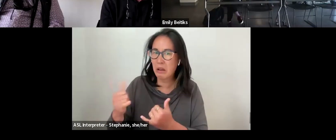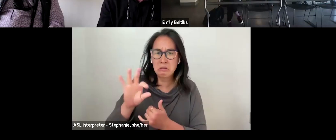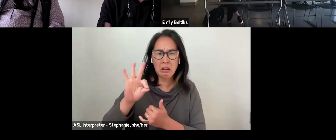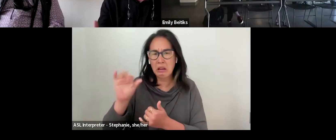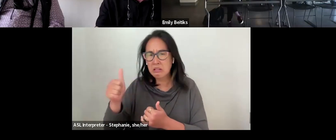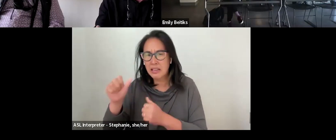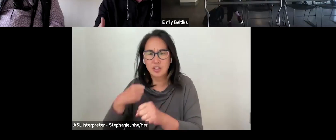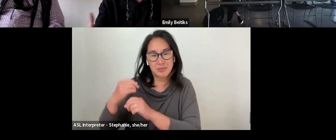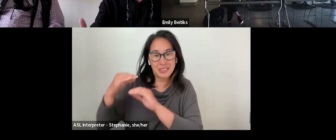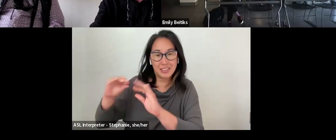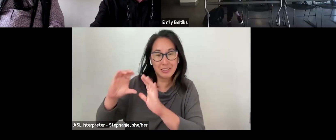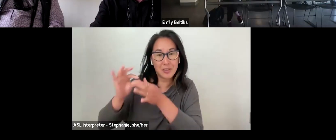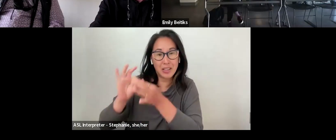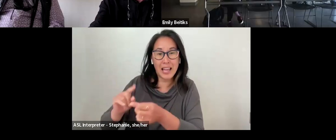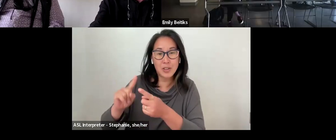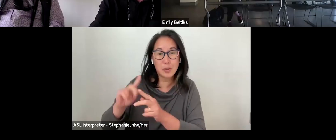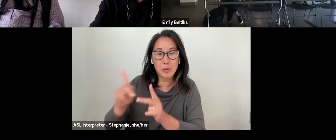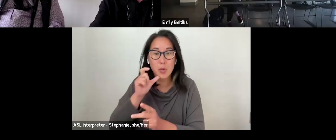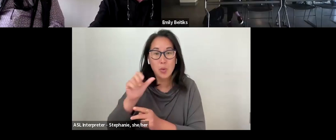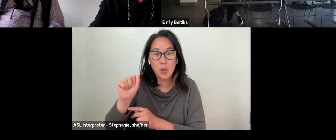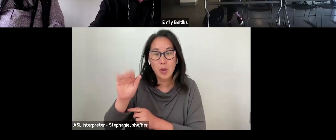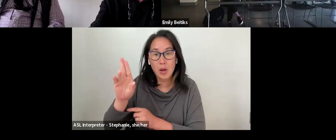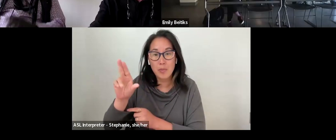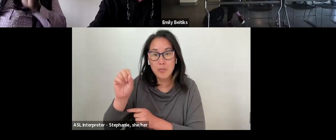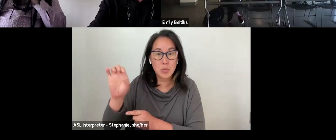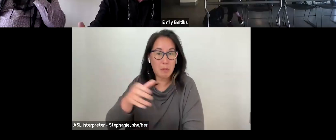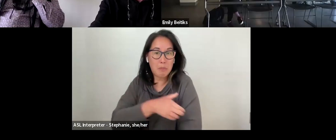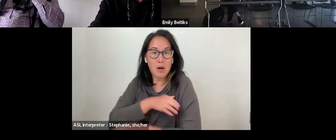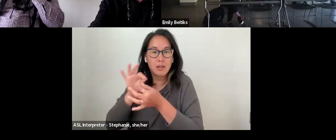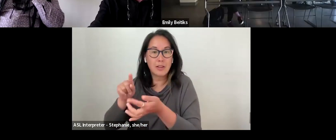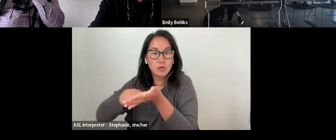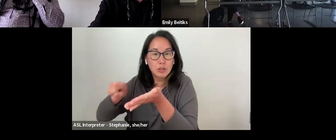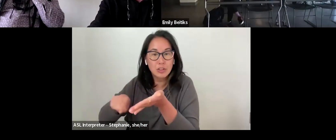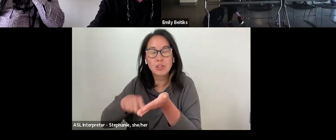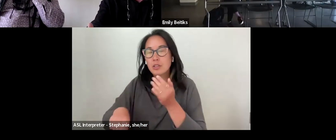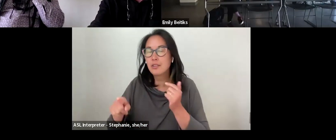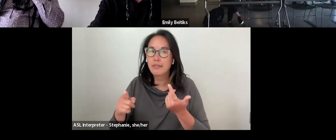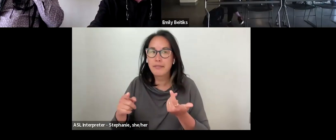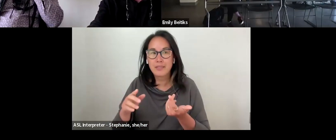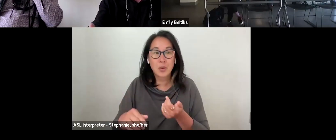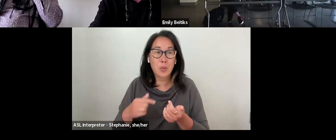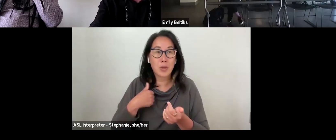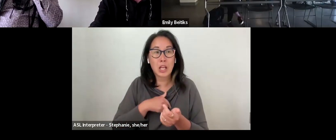And so we look at about maybe 26 research scandals a term.